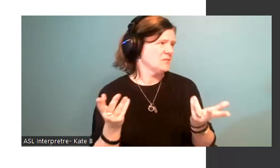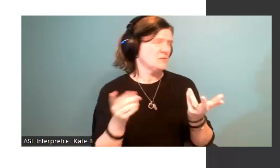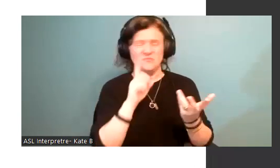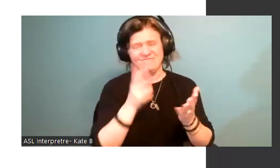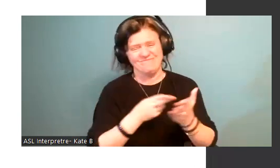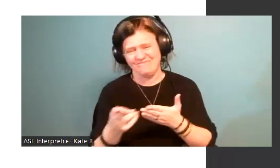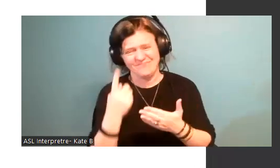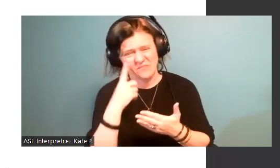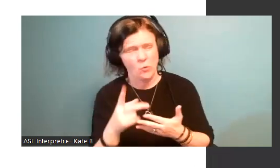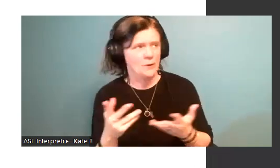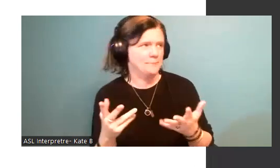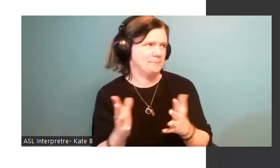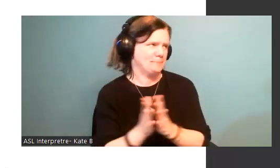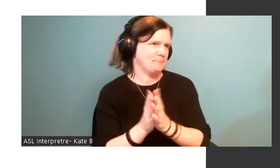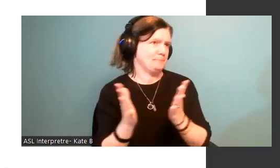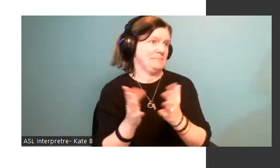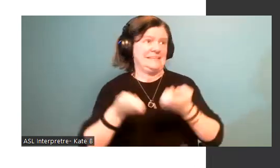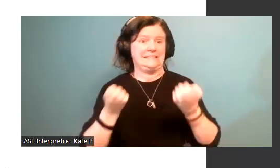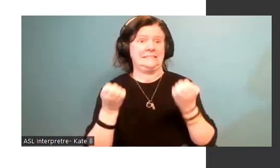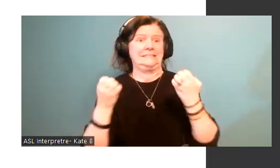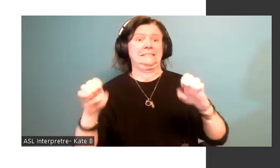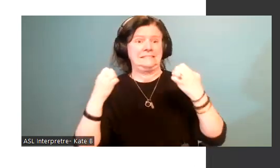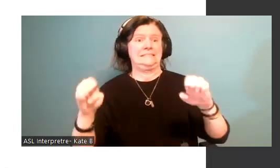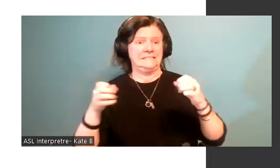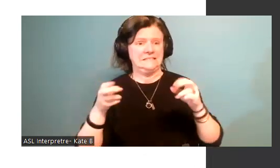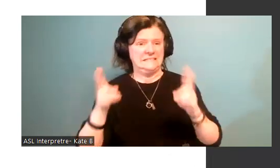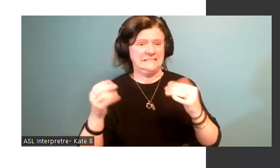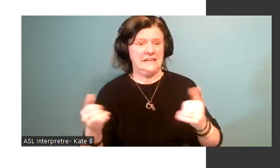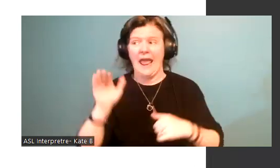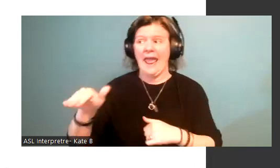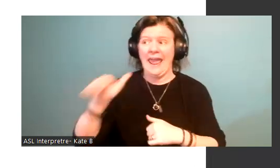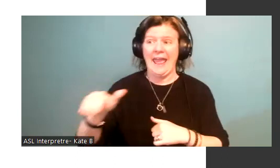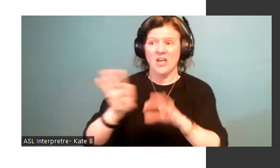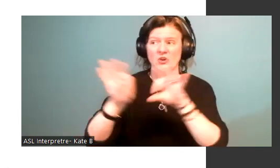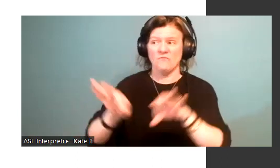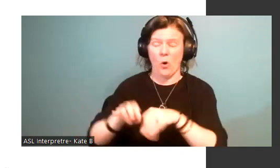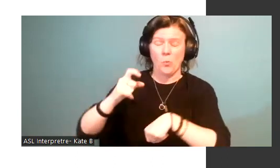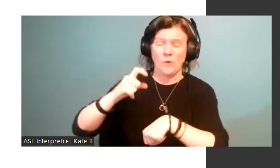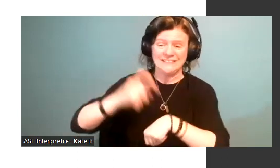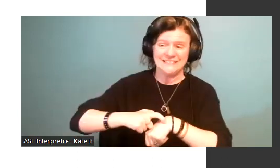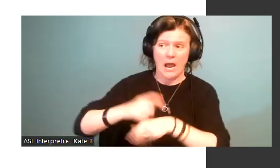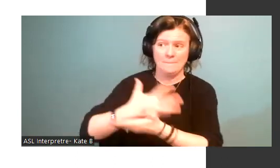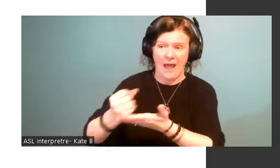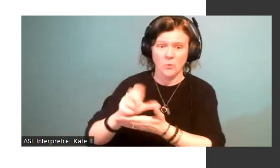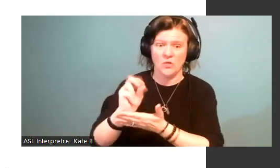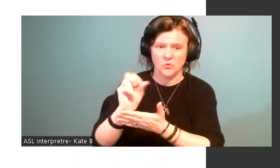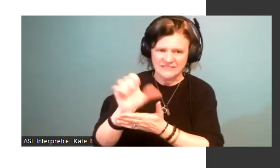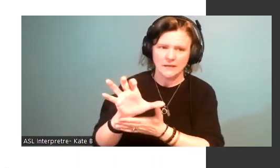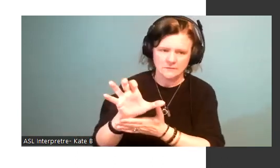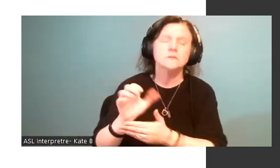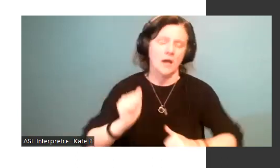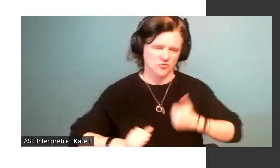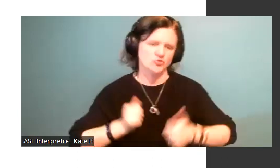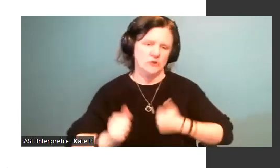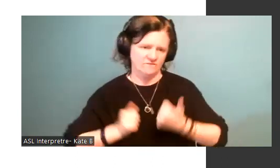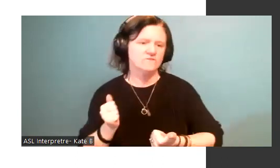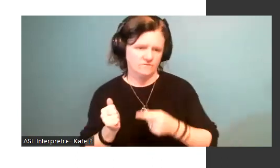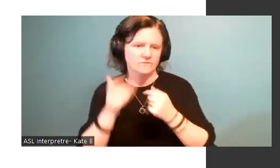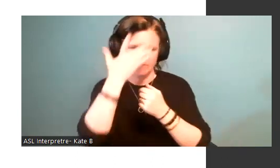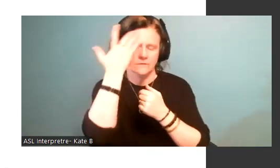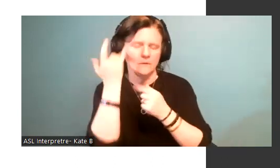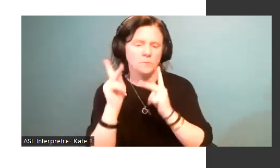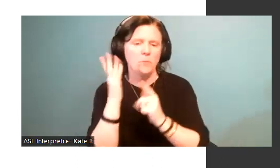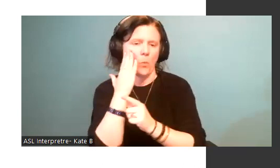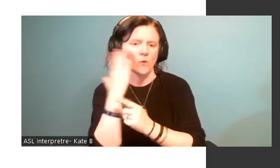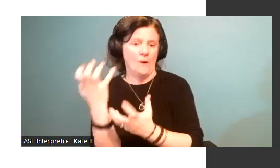reader, assertive will interrupt. Use assertive